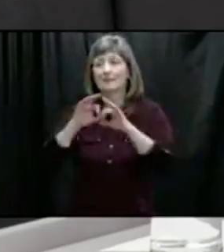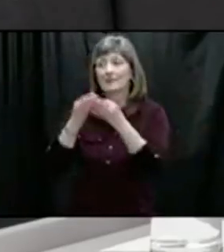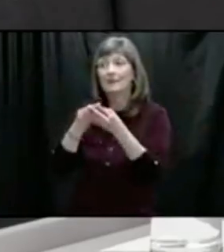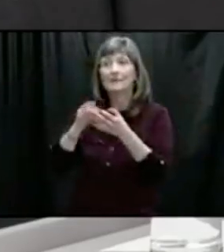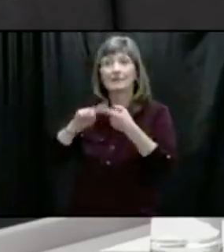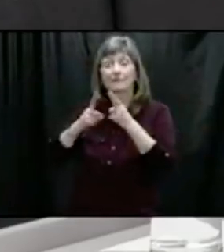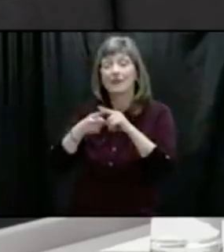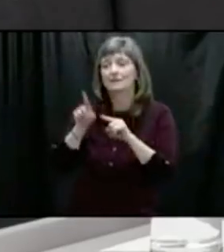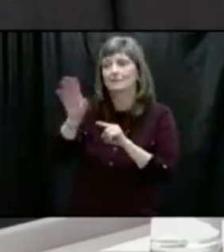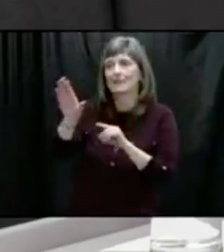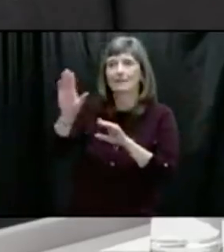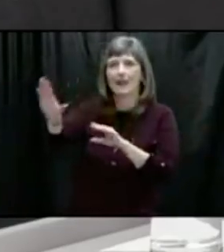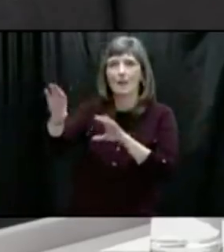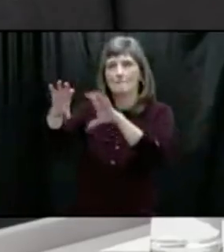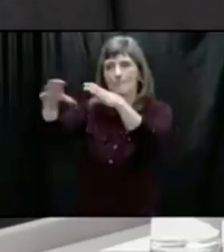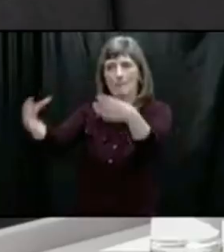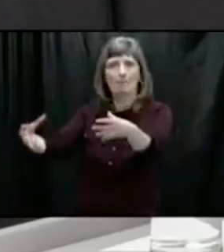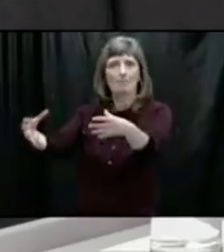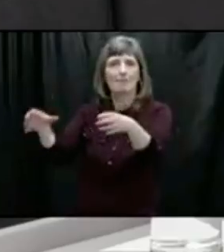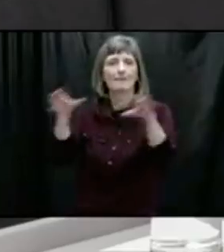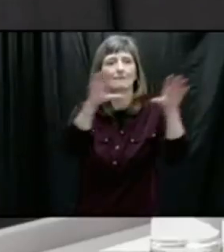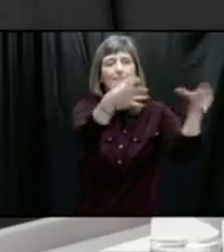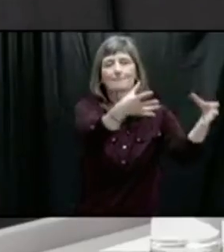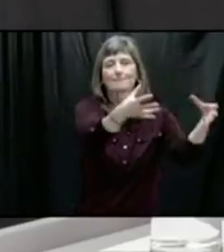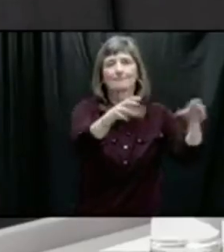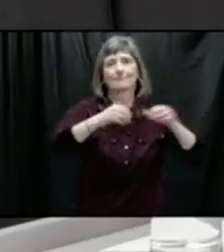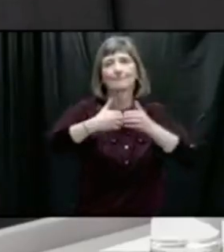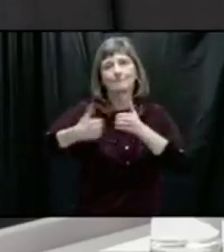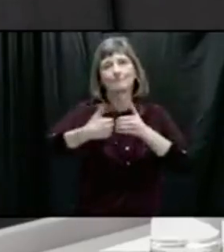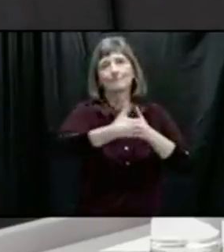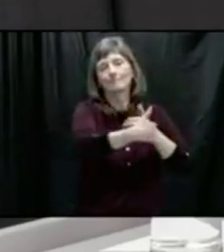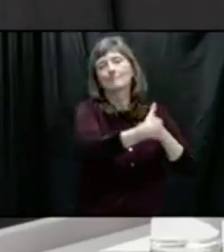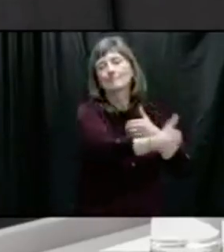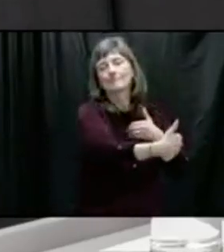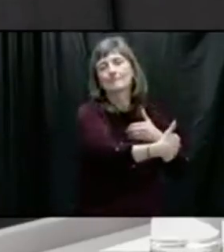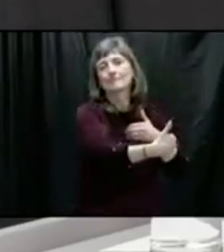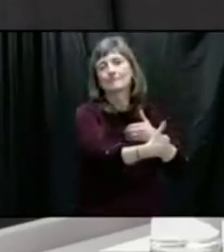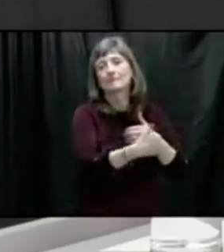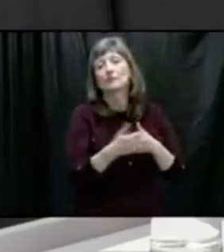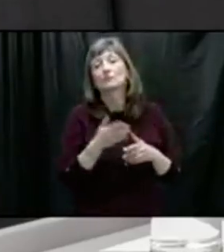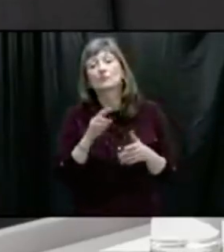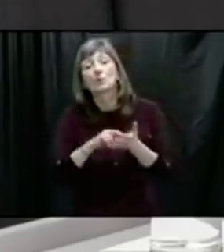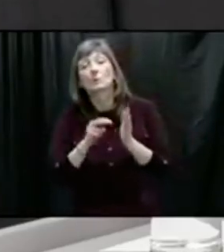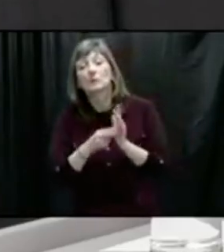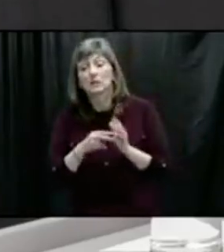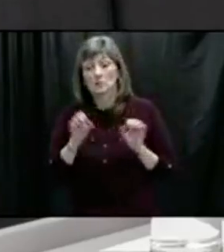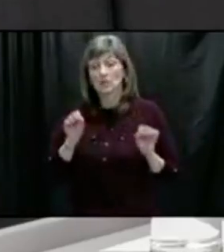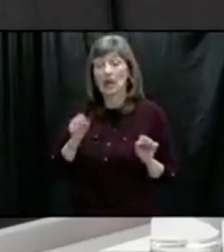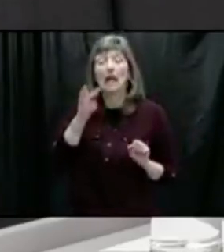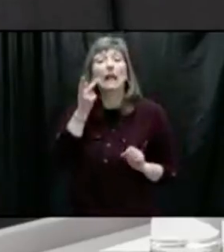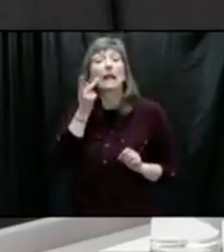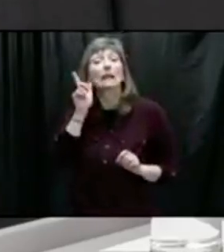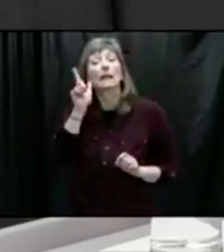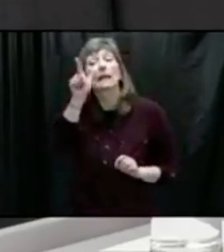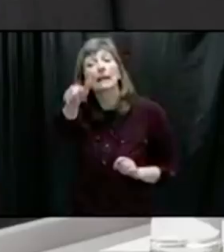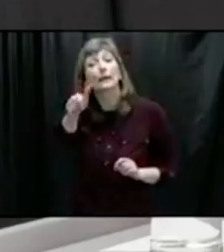THE SACRIFICES WE MAKE THIS WEEKEND WILL BRING US ALL CLOSER